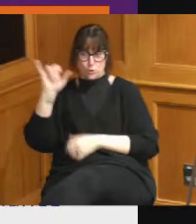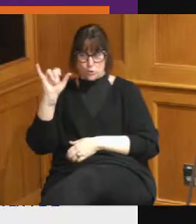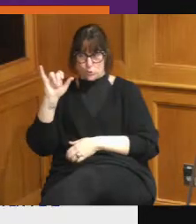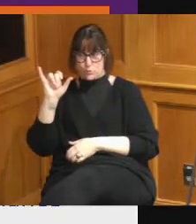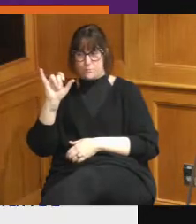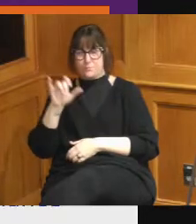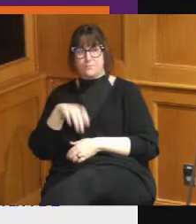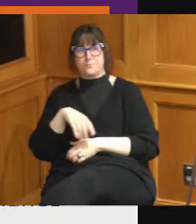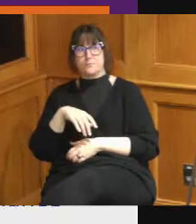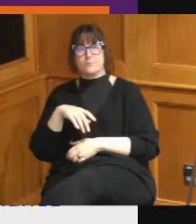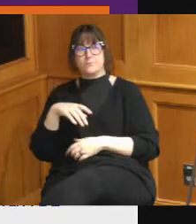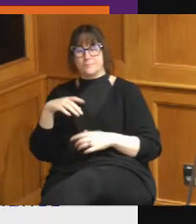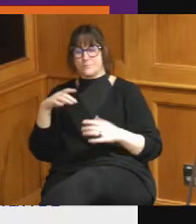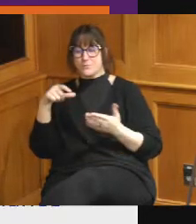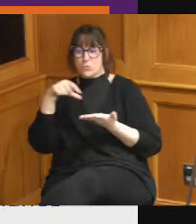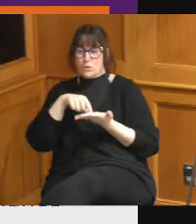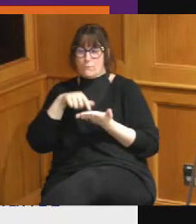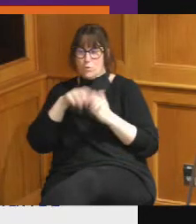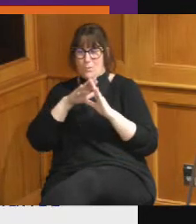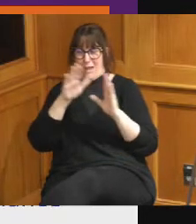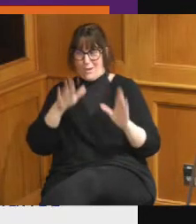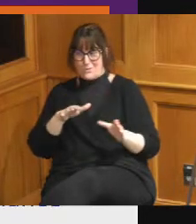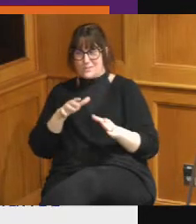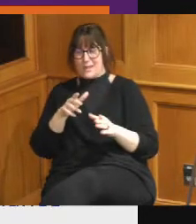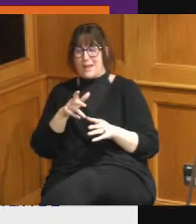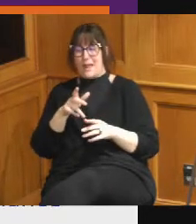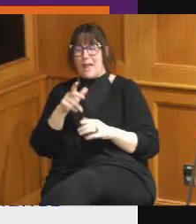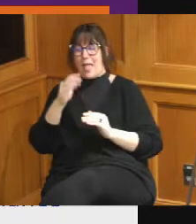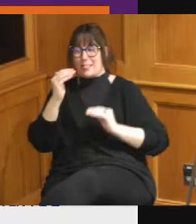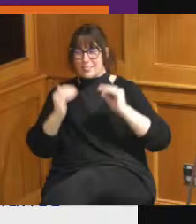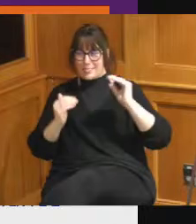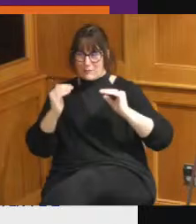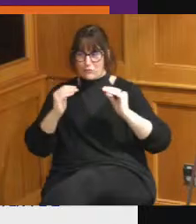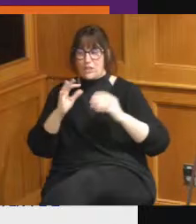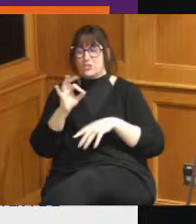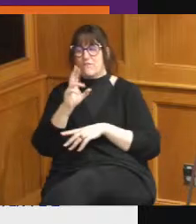conceptually of what the affordable housing leverage fund is and this is you know I think